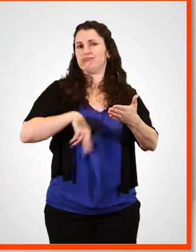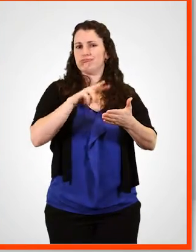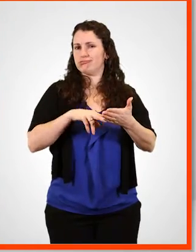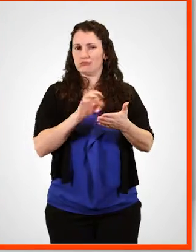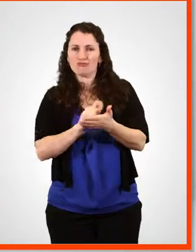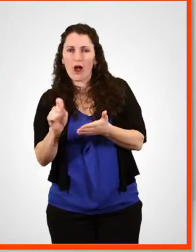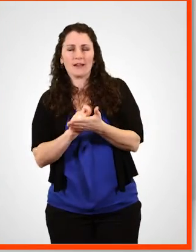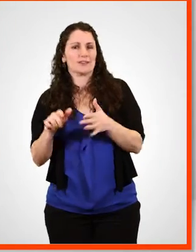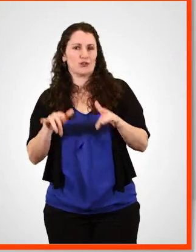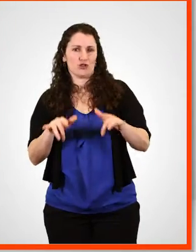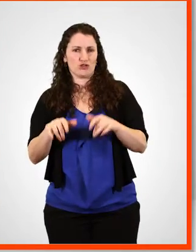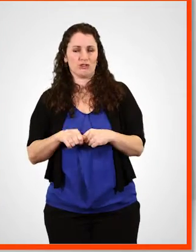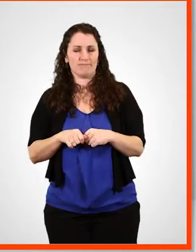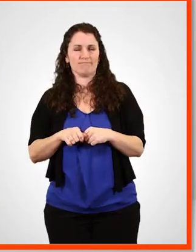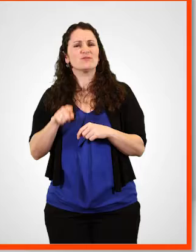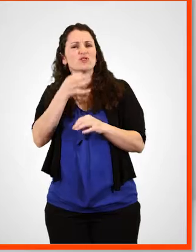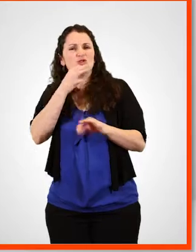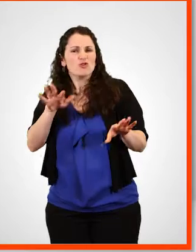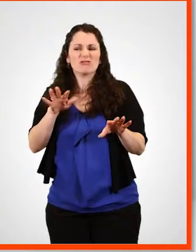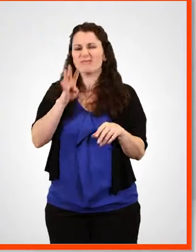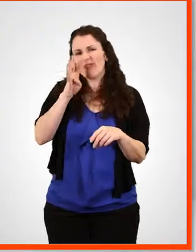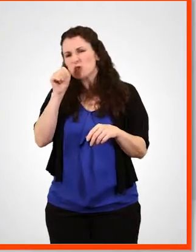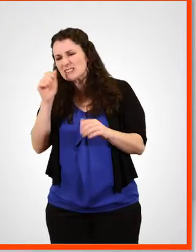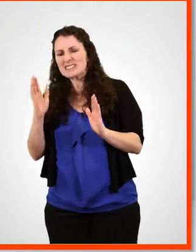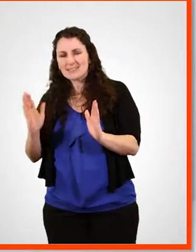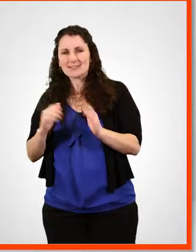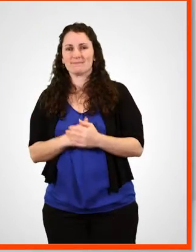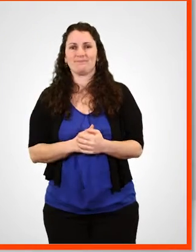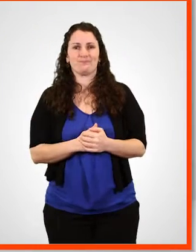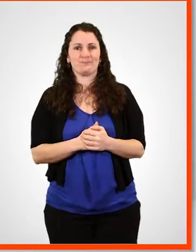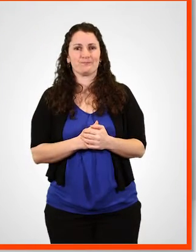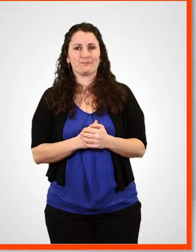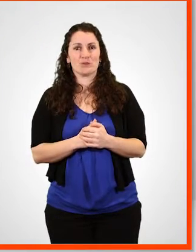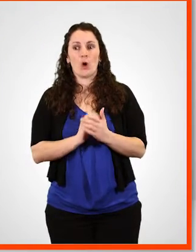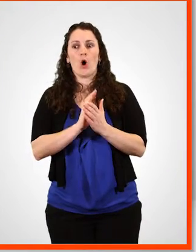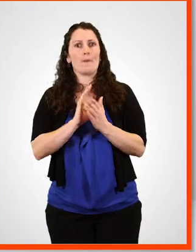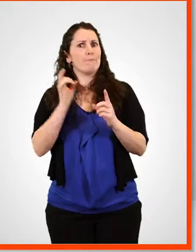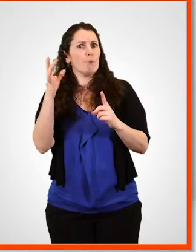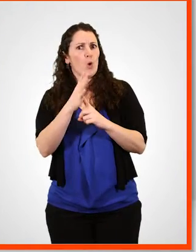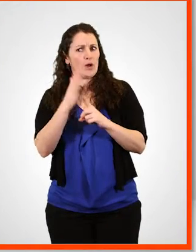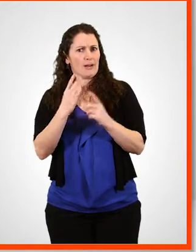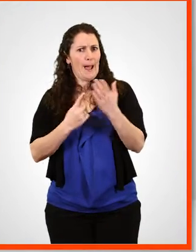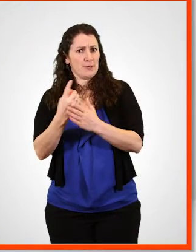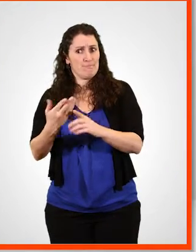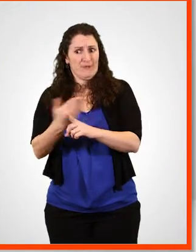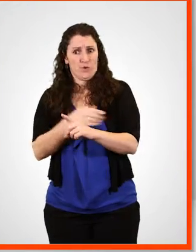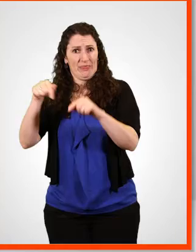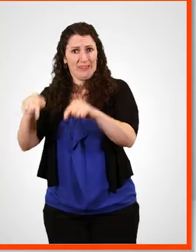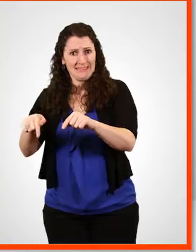So what we're really talking here about is having now put everything in place so that from here on out, as the child really now is